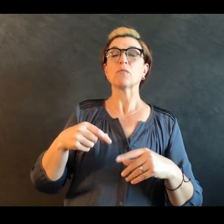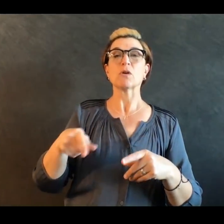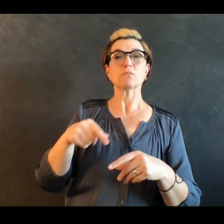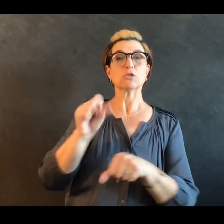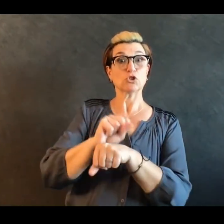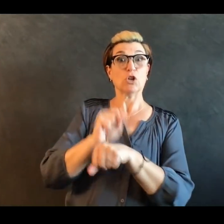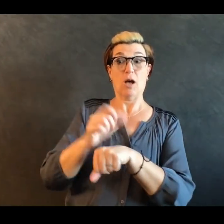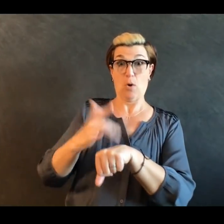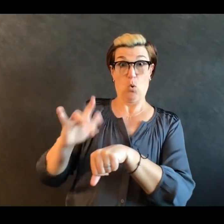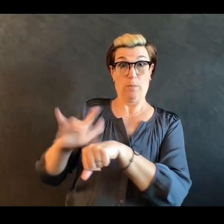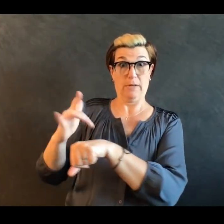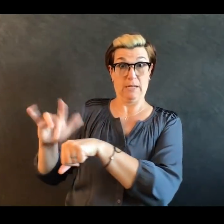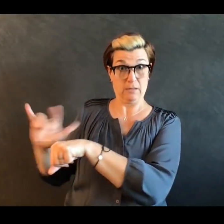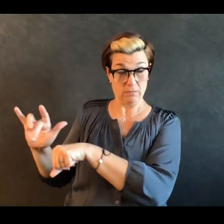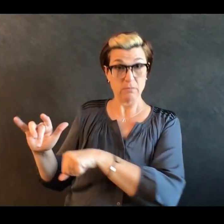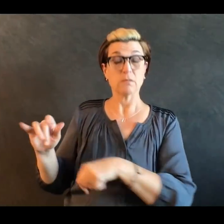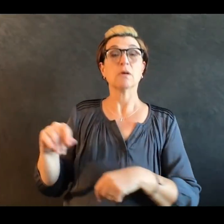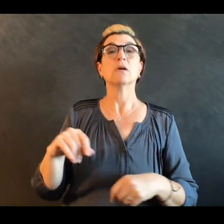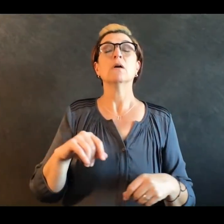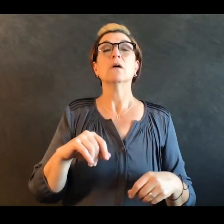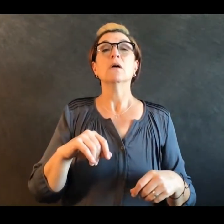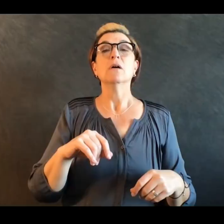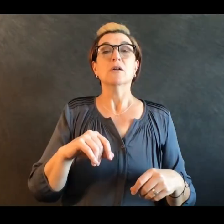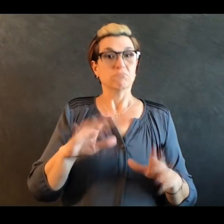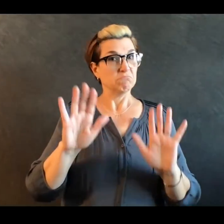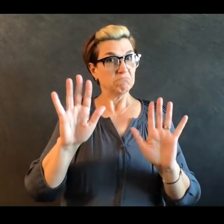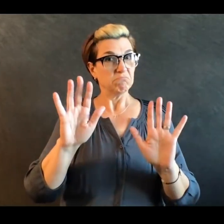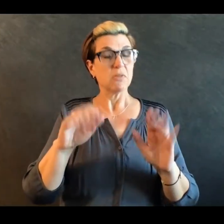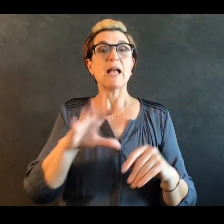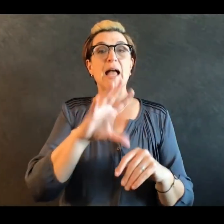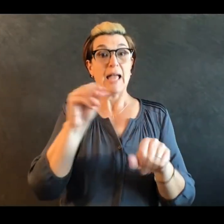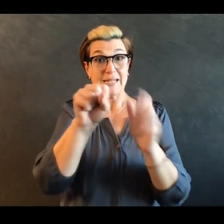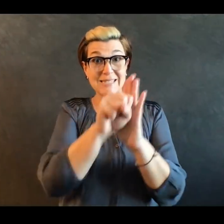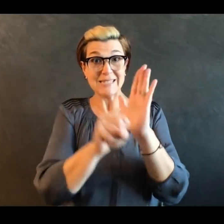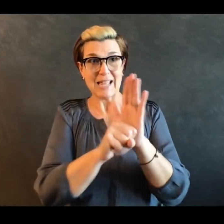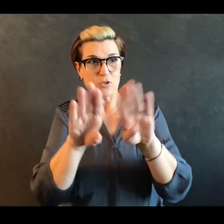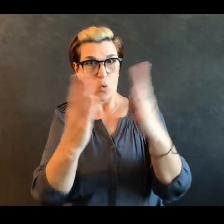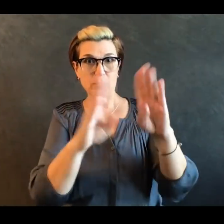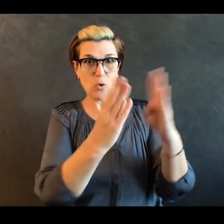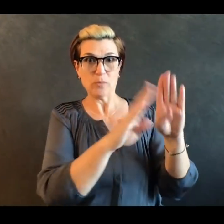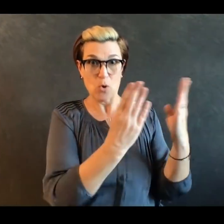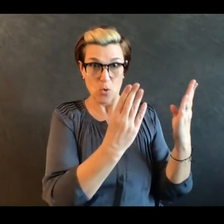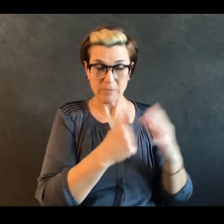they'll be safe they'll be strong but we want to get our country back we want to